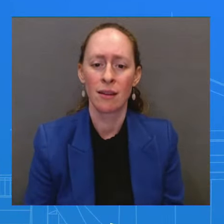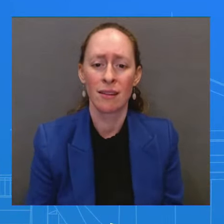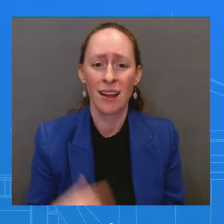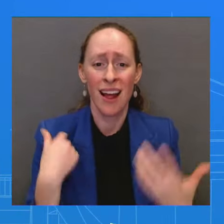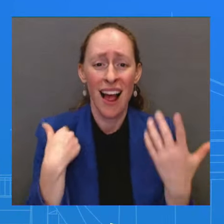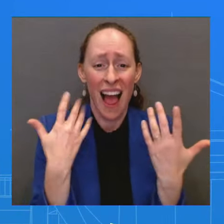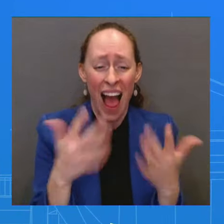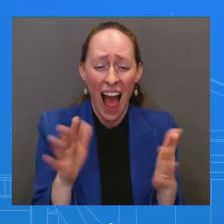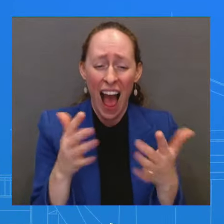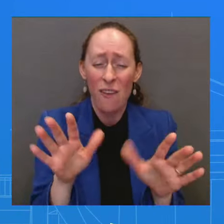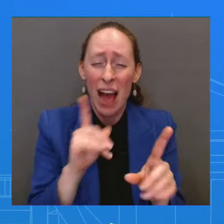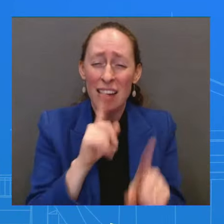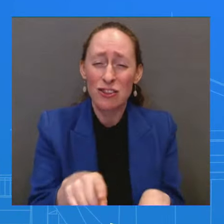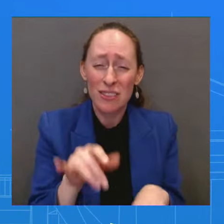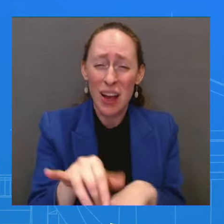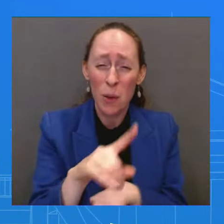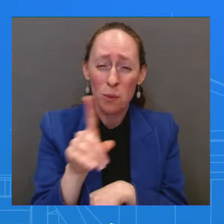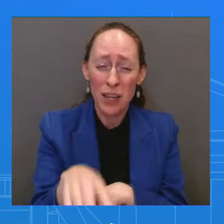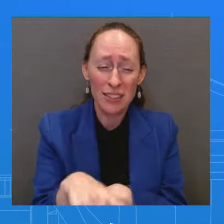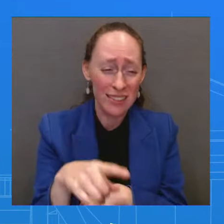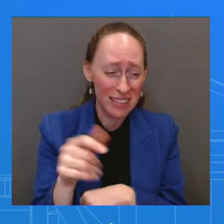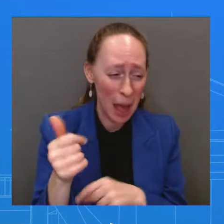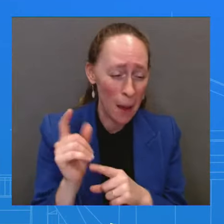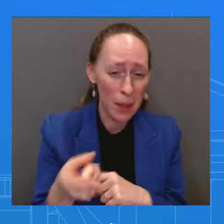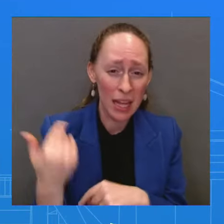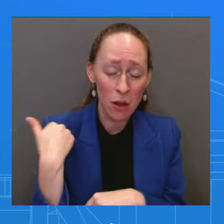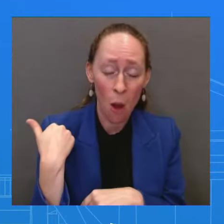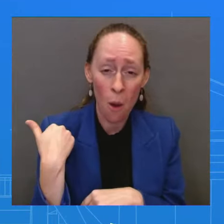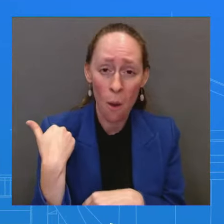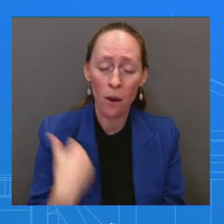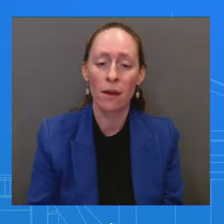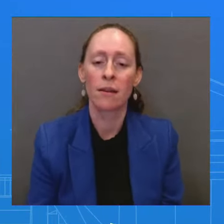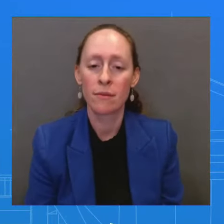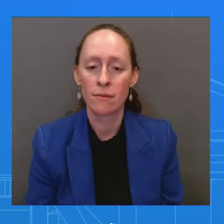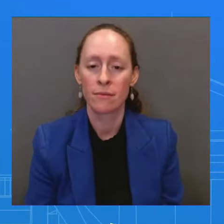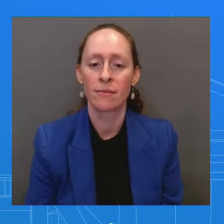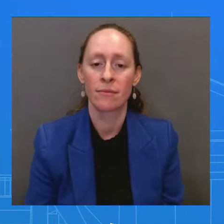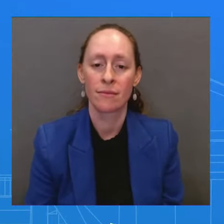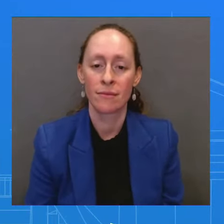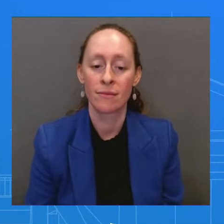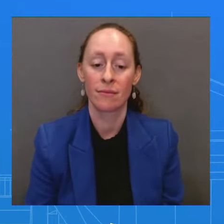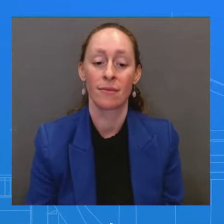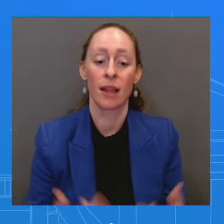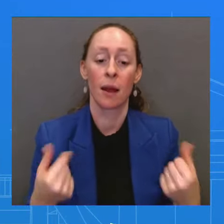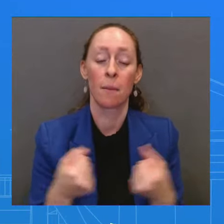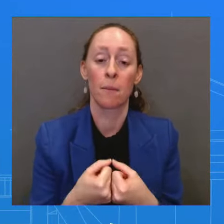When it comes to the border, the President has -- has provided record amount of support --